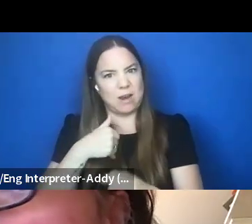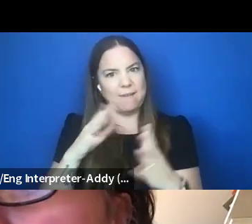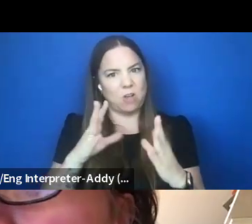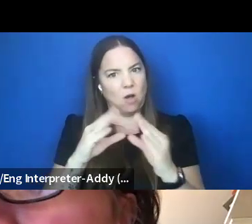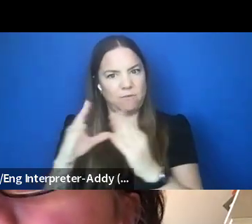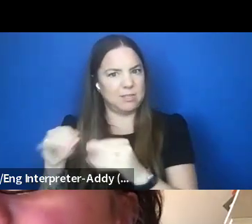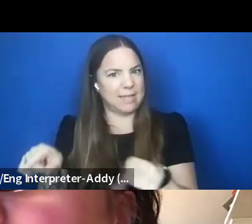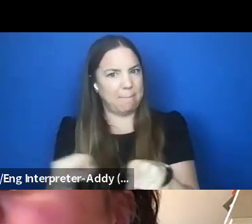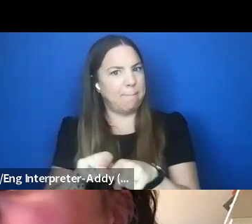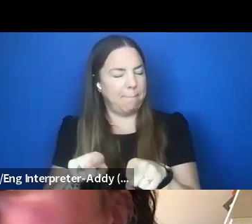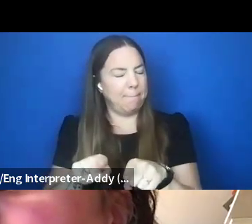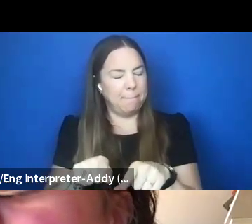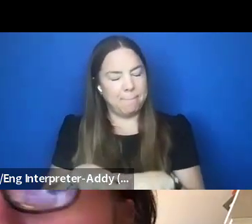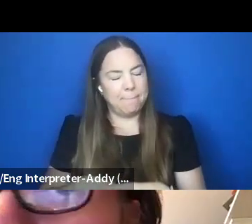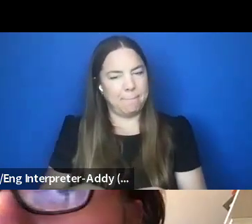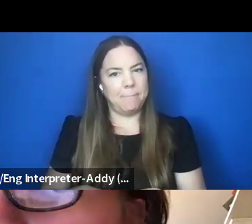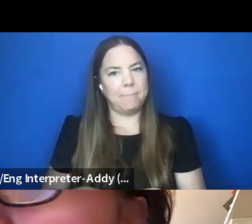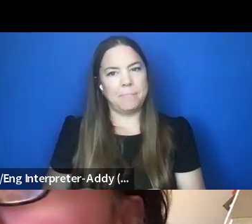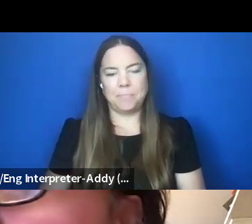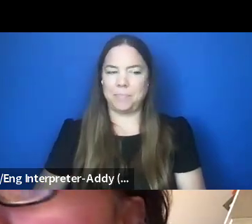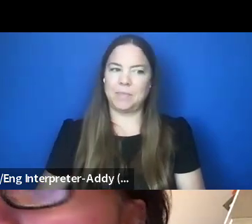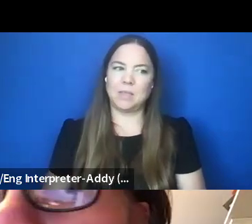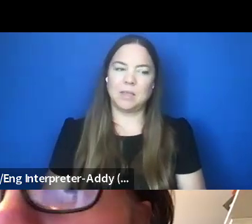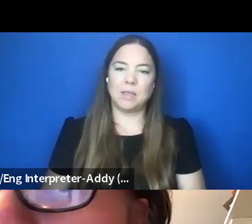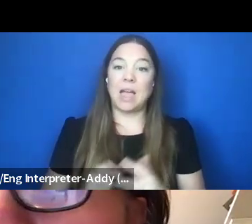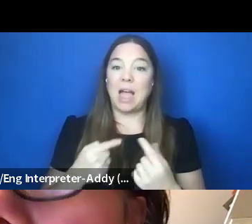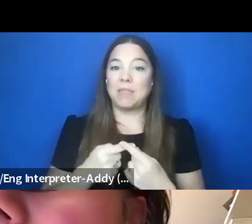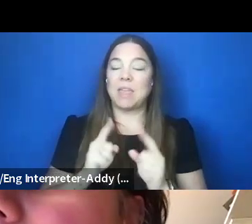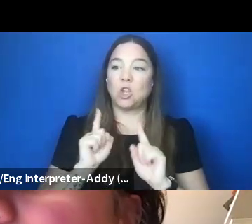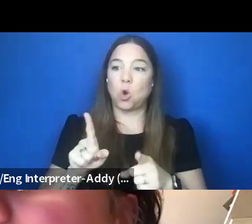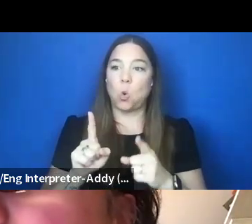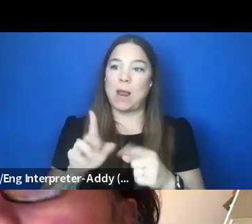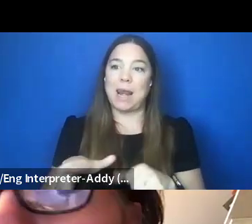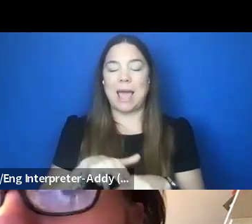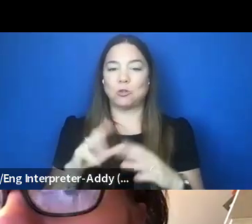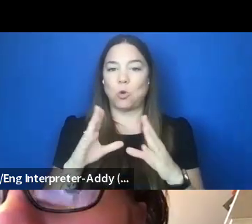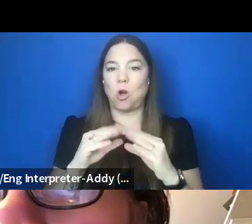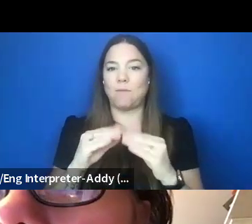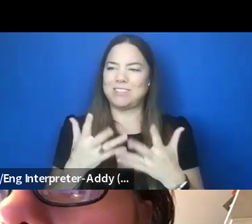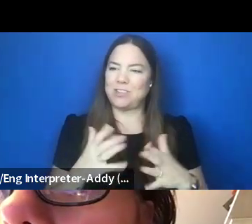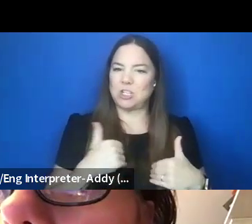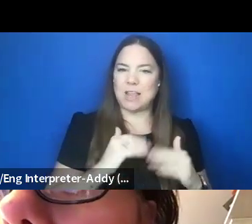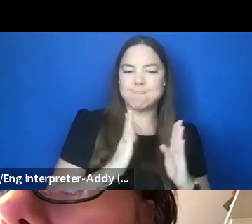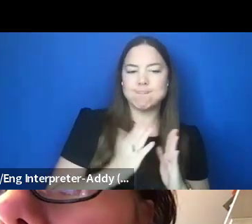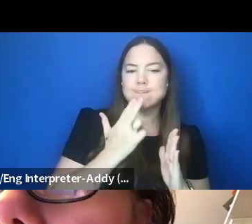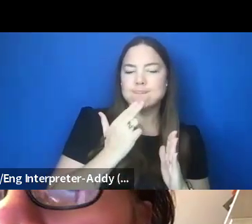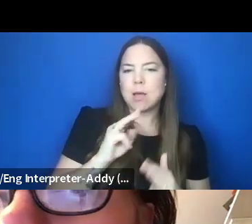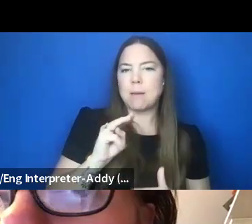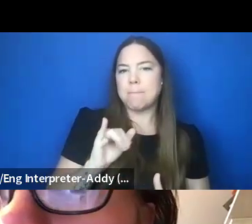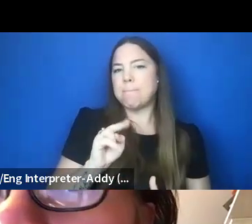Don Dew: So that way, then, when you're a when you go to a national conference. Then you kind of had those many conferences, and you have that knowledge right?